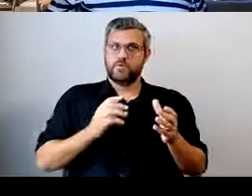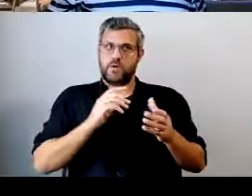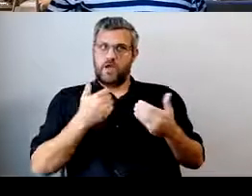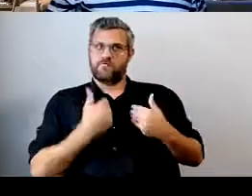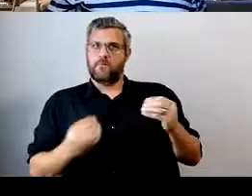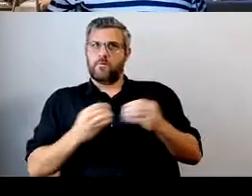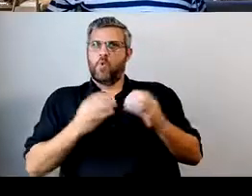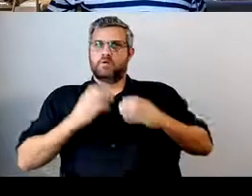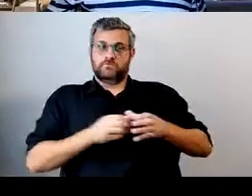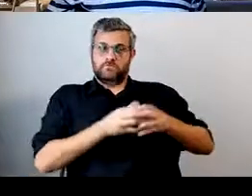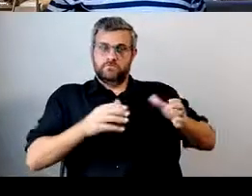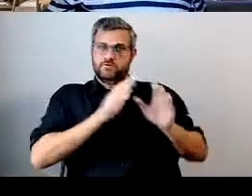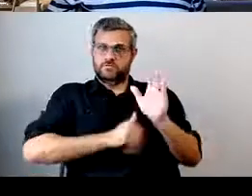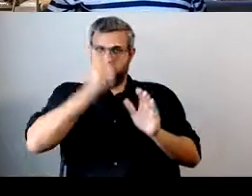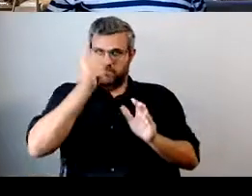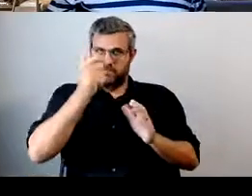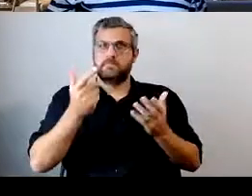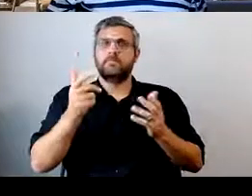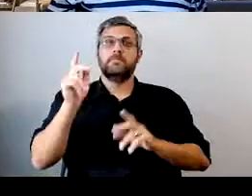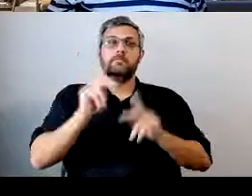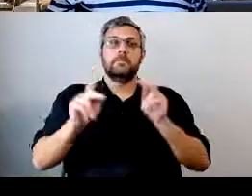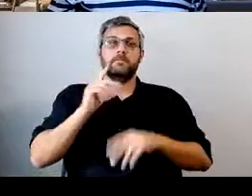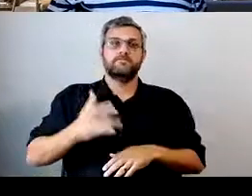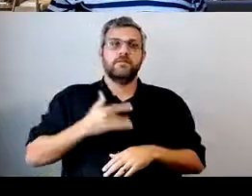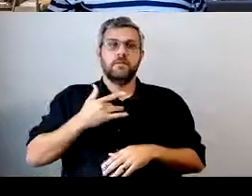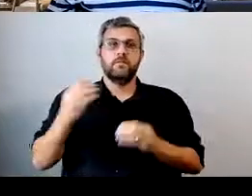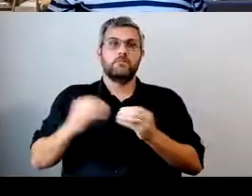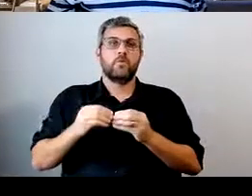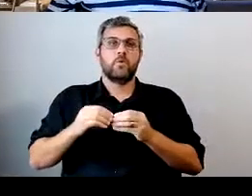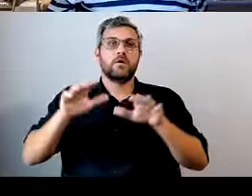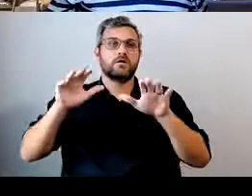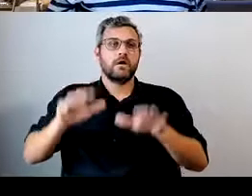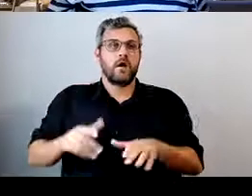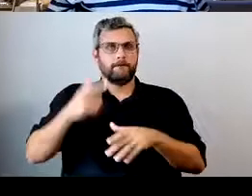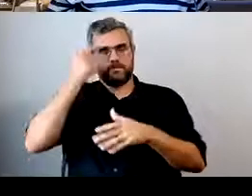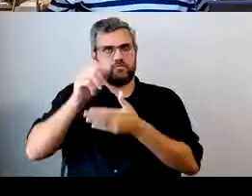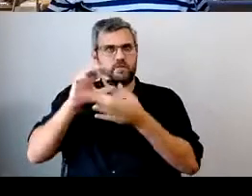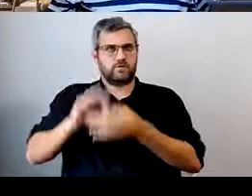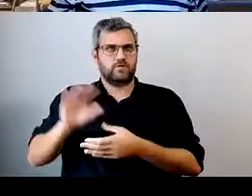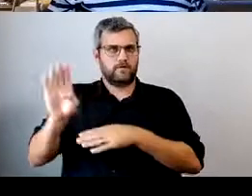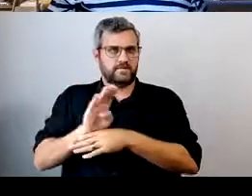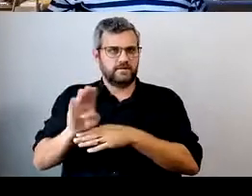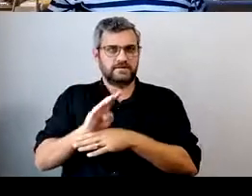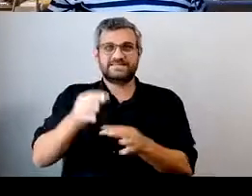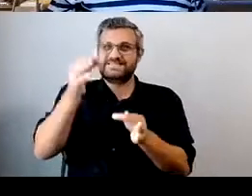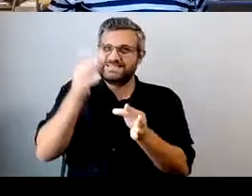It can make people feel like they're more at home when they're doing something with your business. This is so simple. It's so easy.